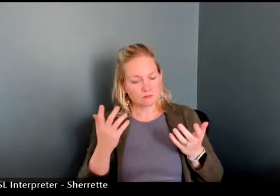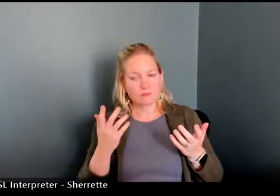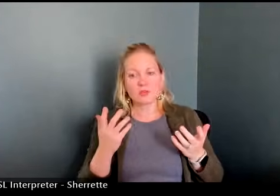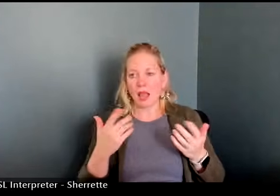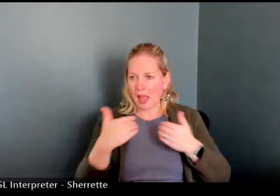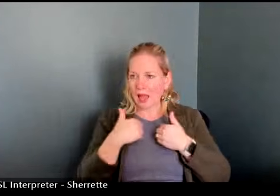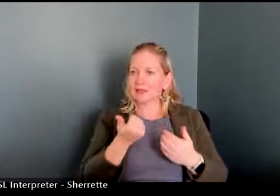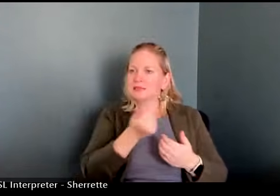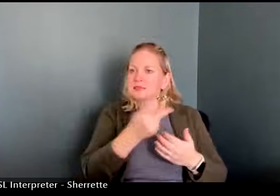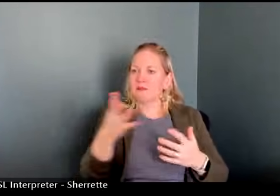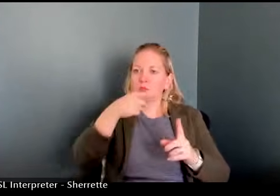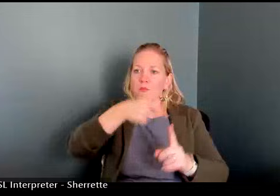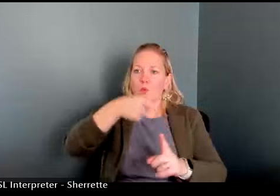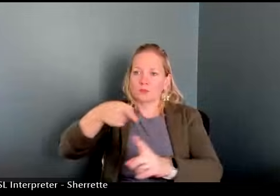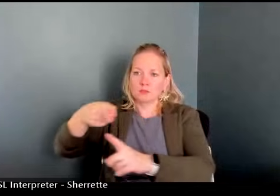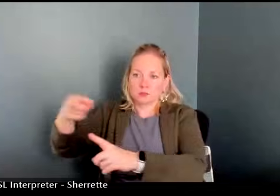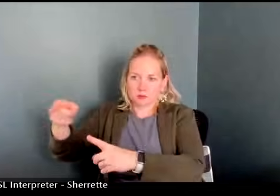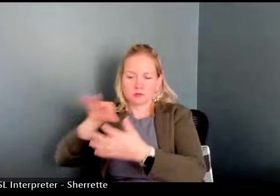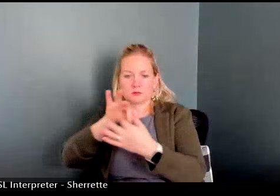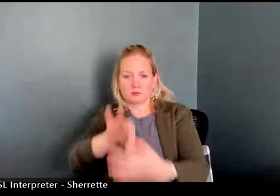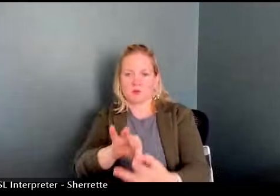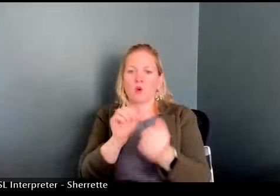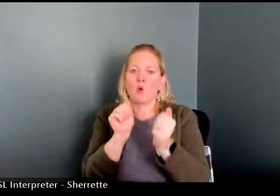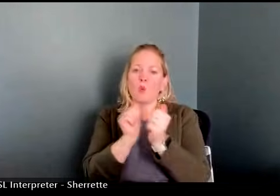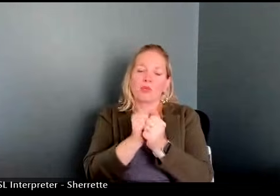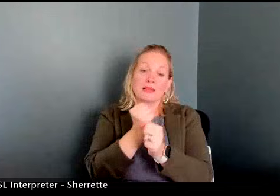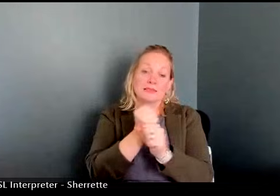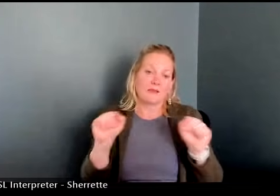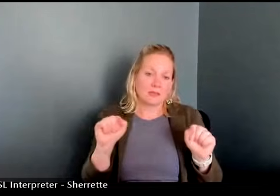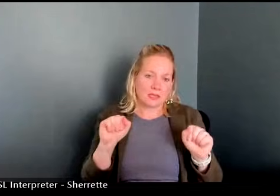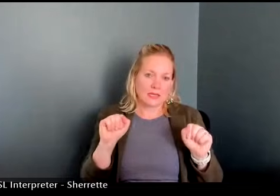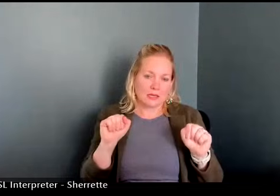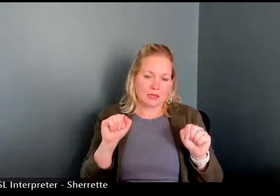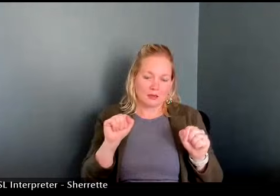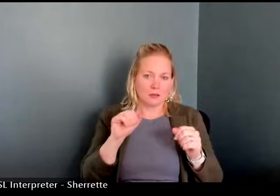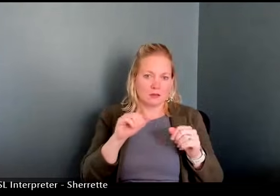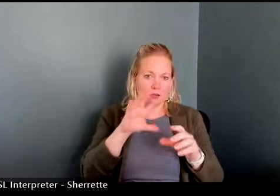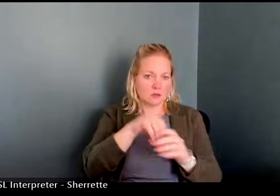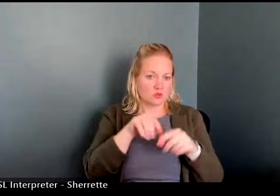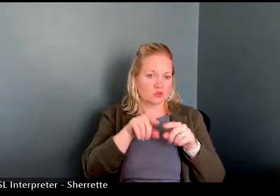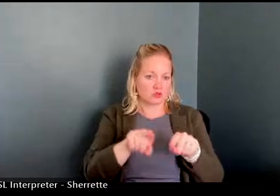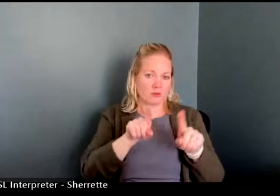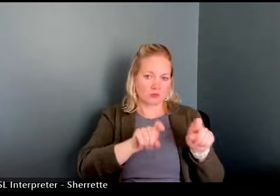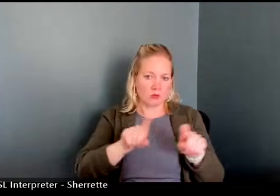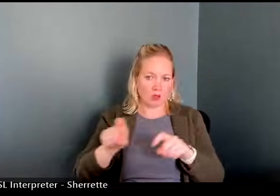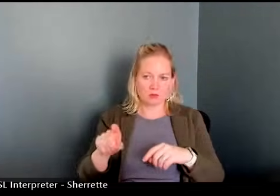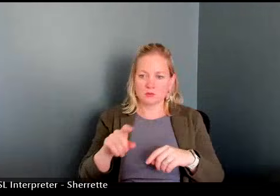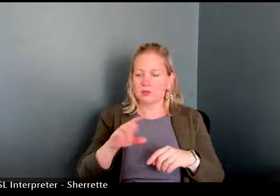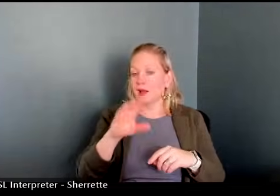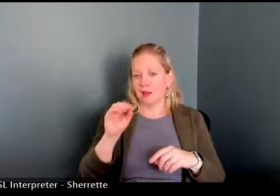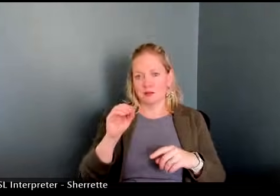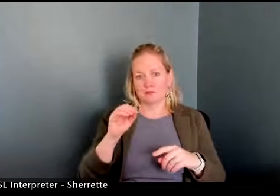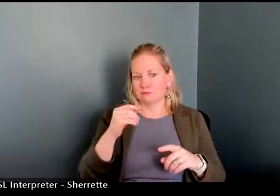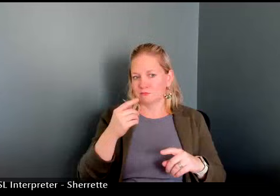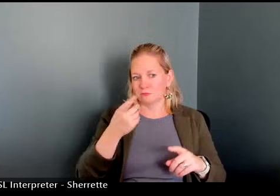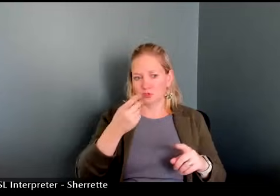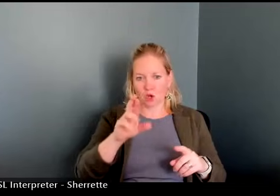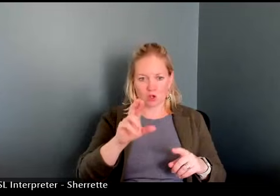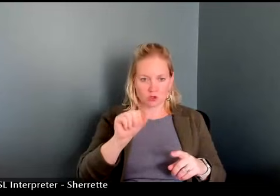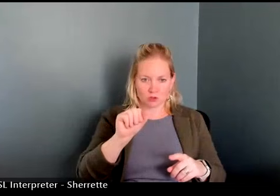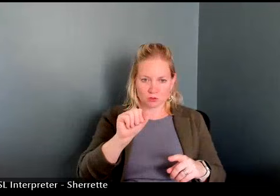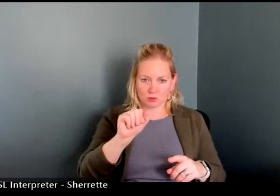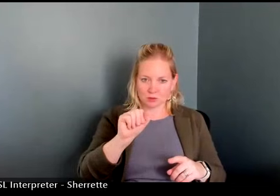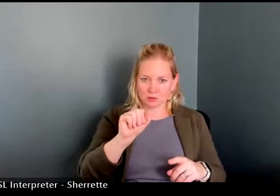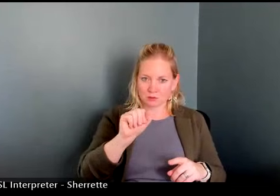to safety in these trials. And once again, as Dr. Smith and Dr. Krishnamurti have alluded to,